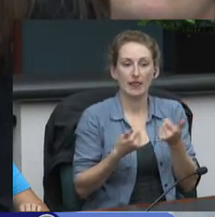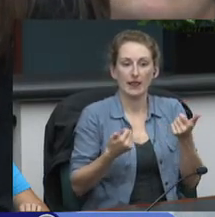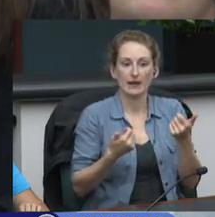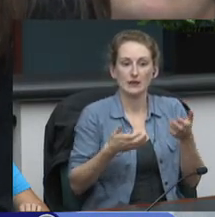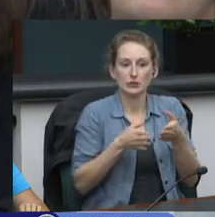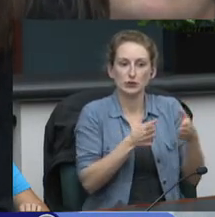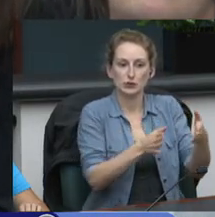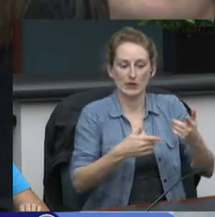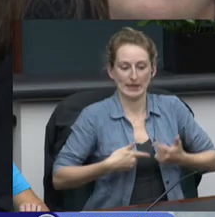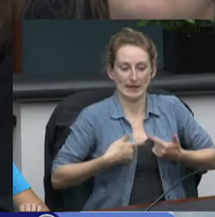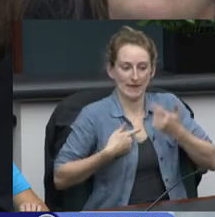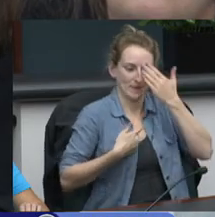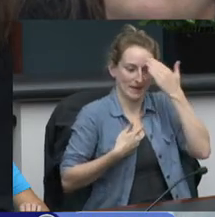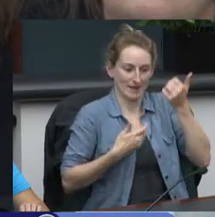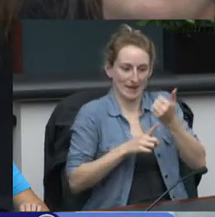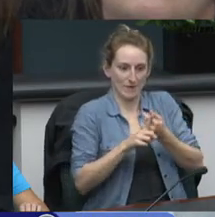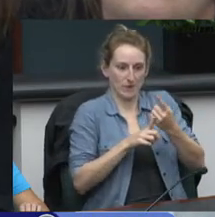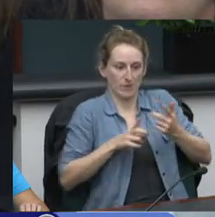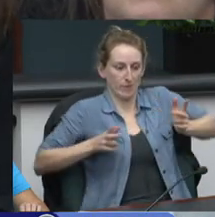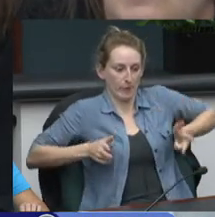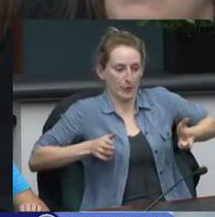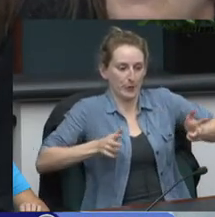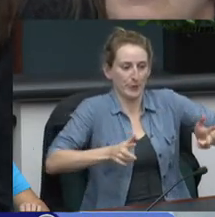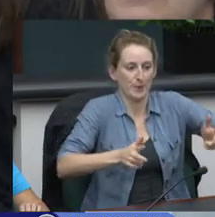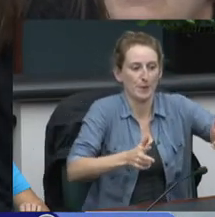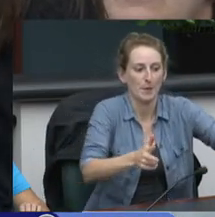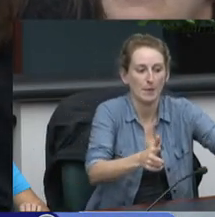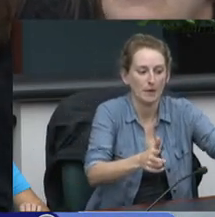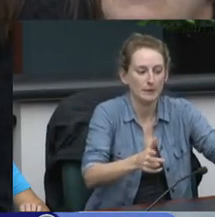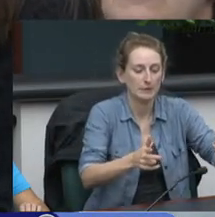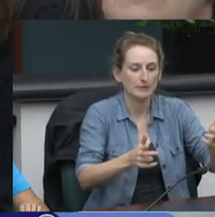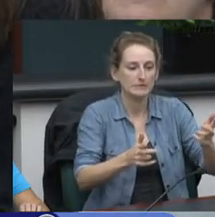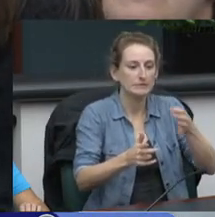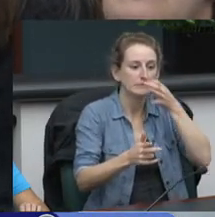parks immediately adjacent other the nation and has no real reason to use